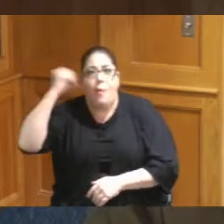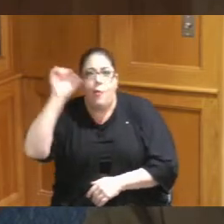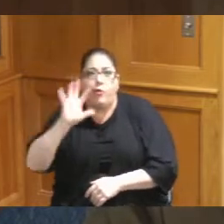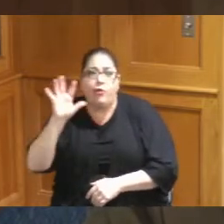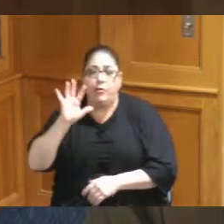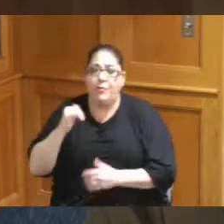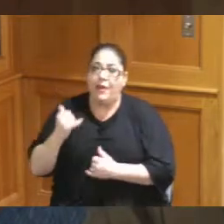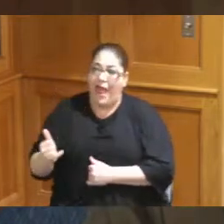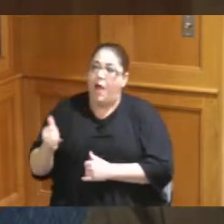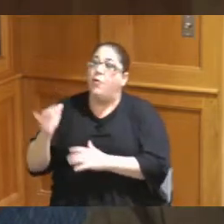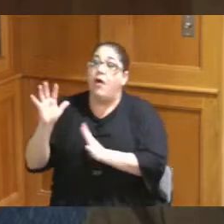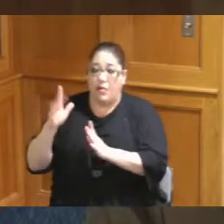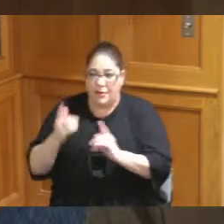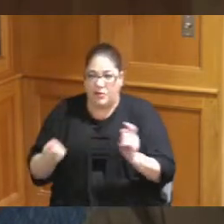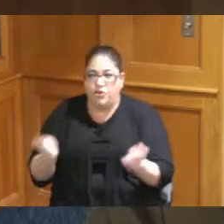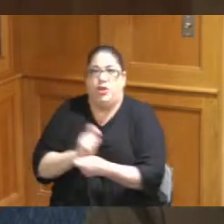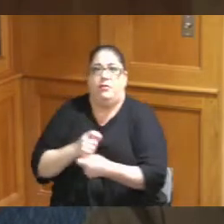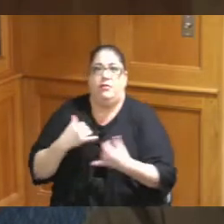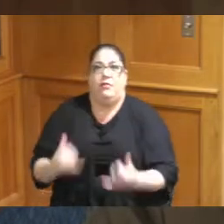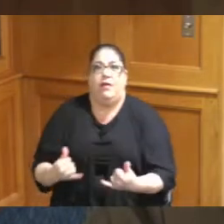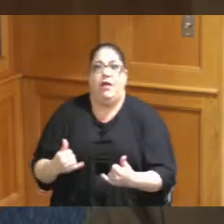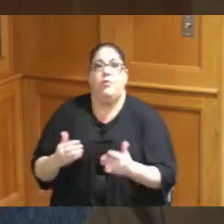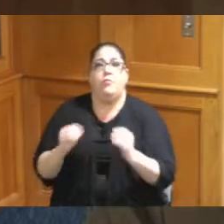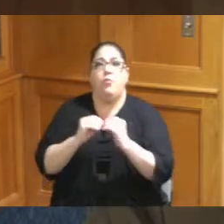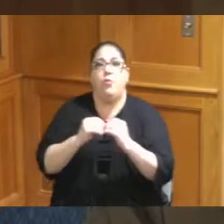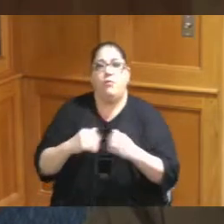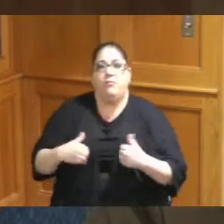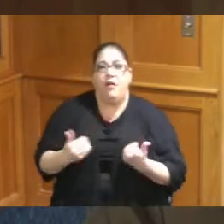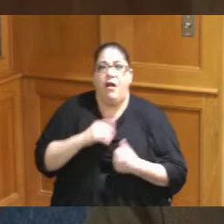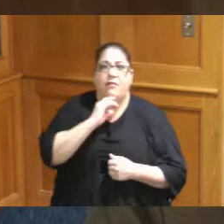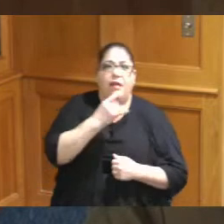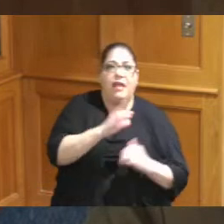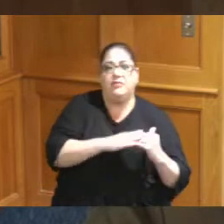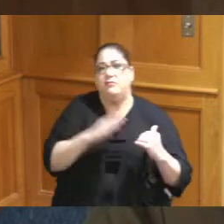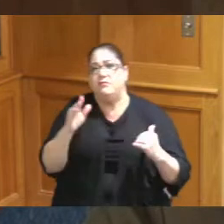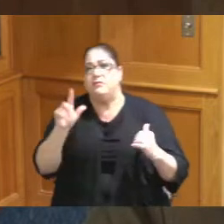to families and getting families in shelter especially victims of domestic violence so